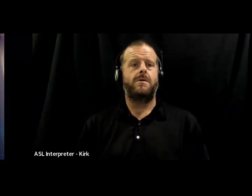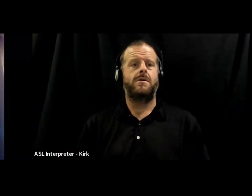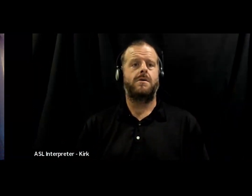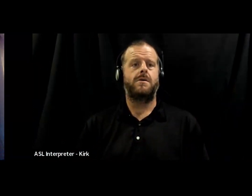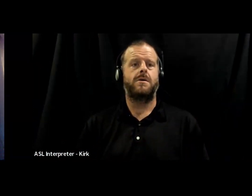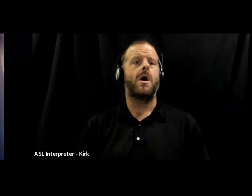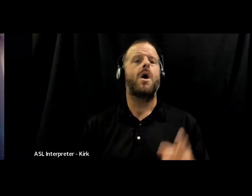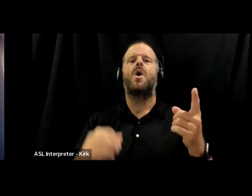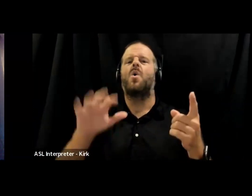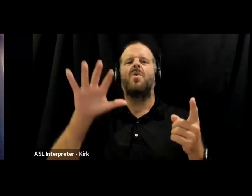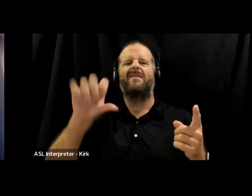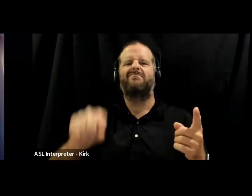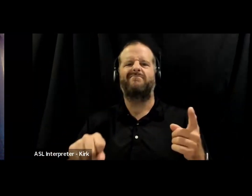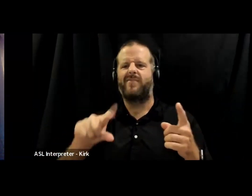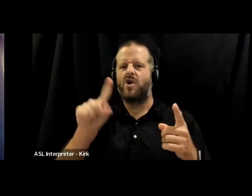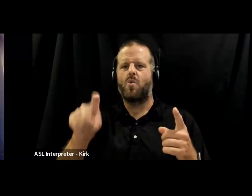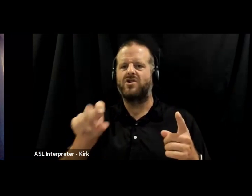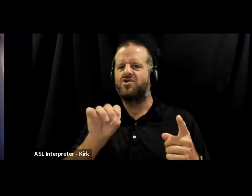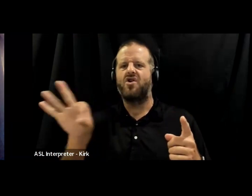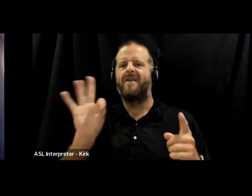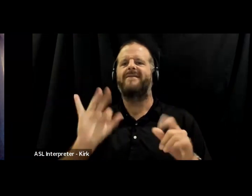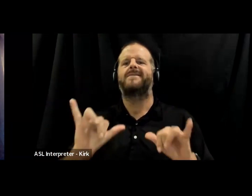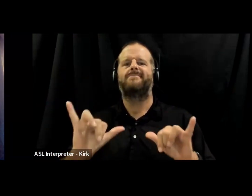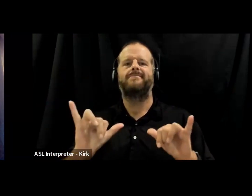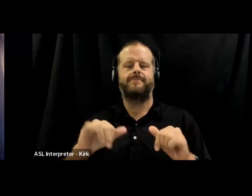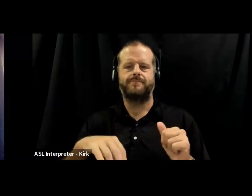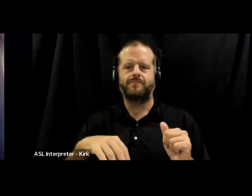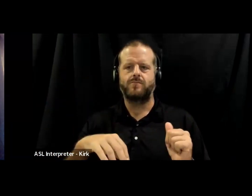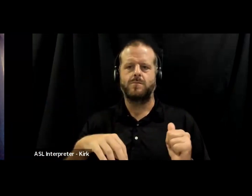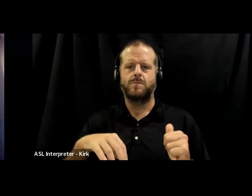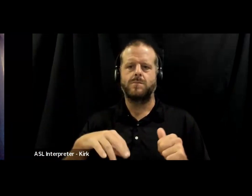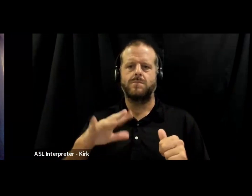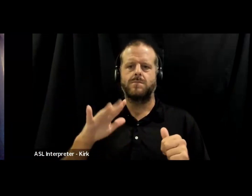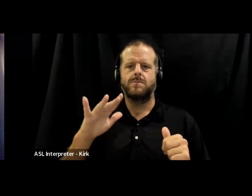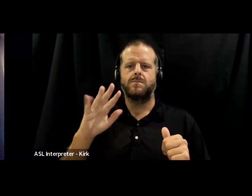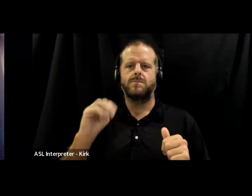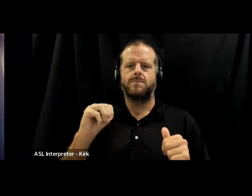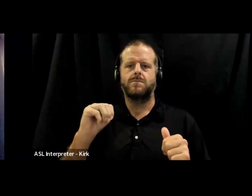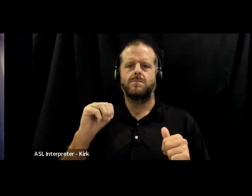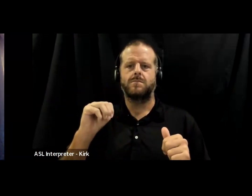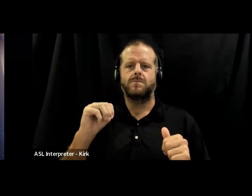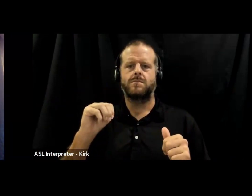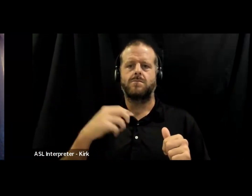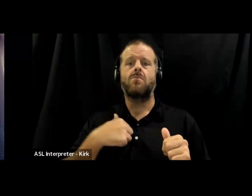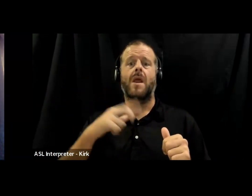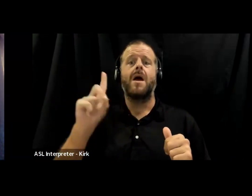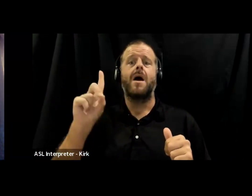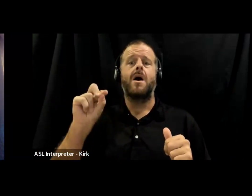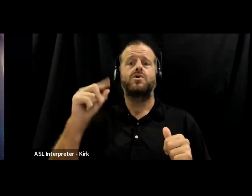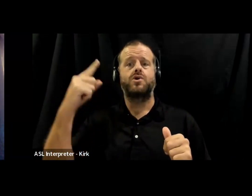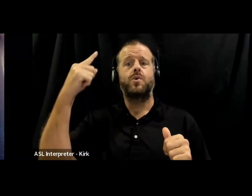they took the question off. , and I, I do think the mental health